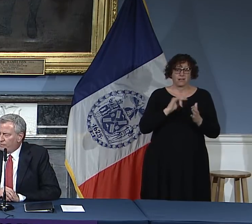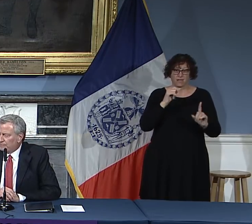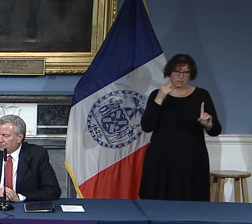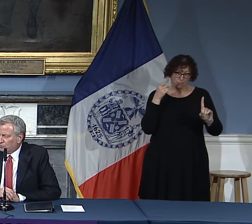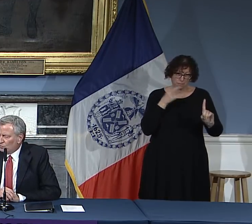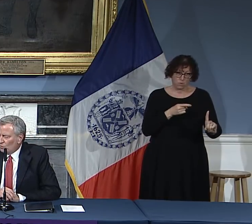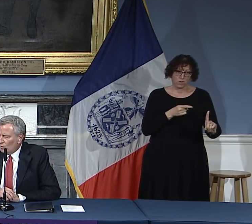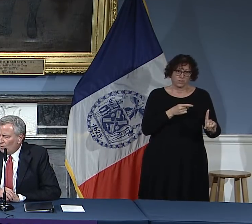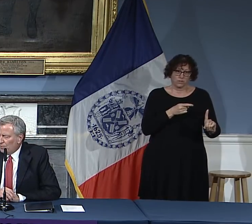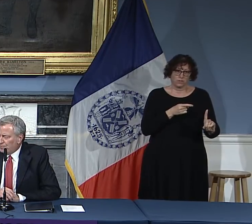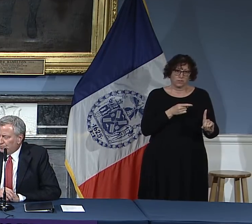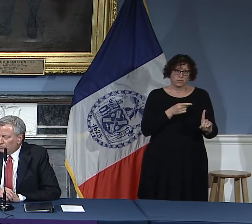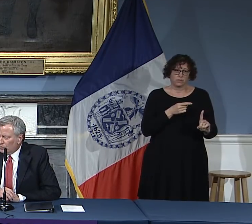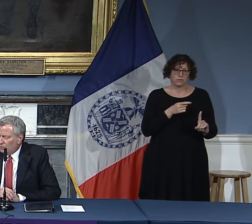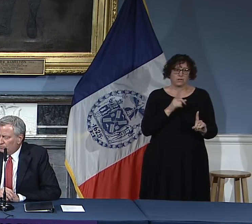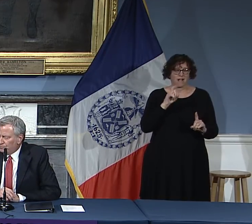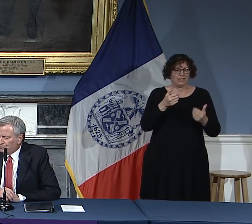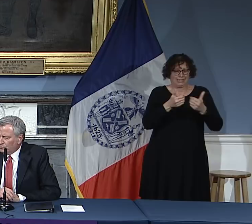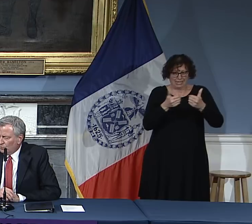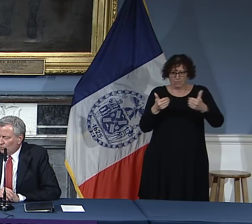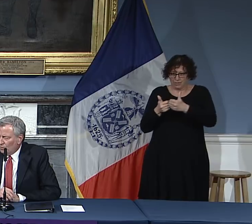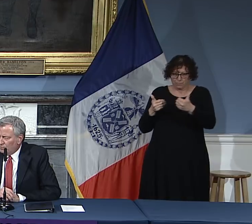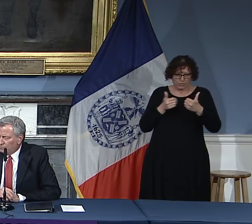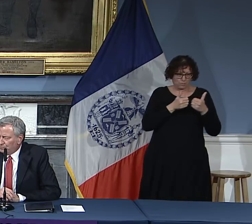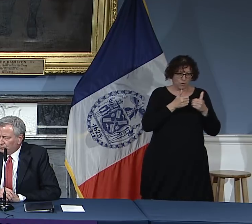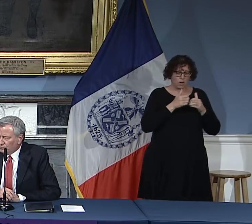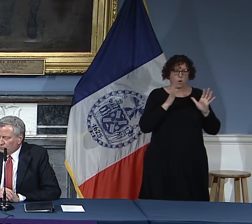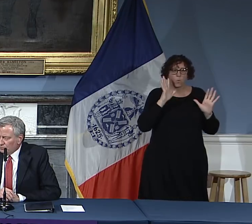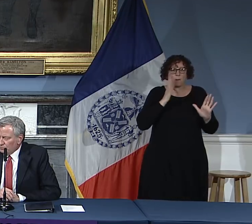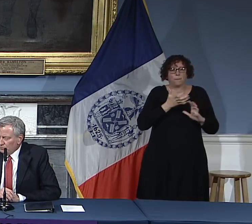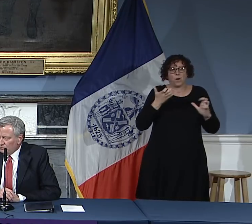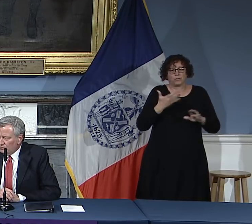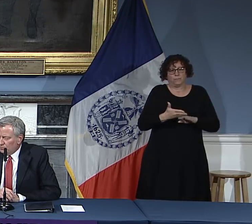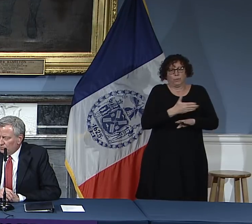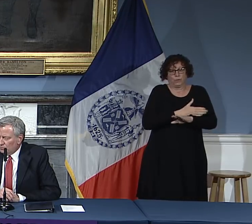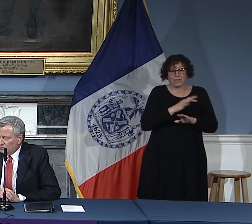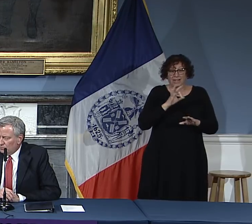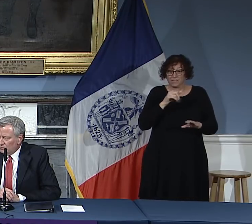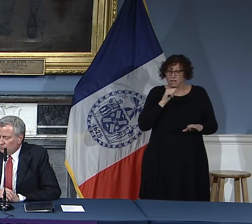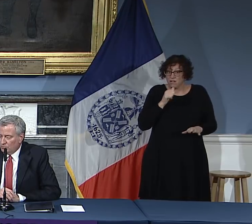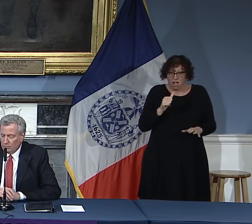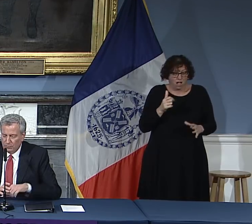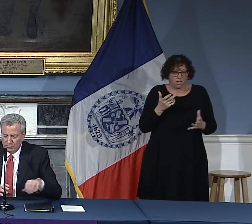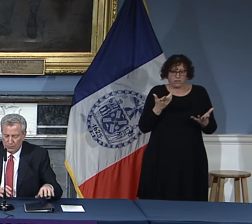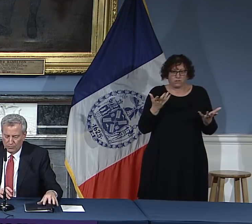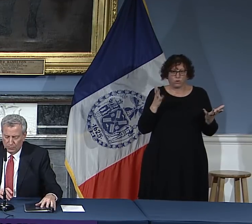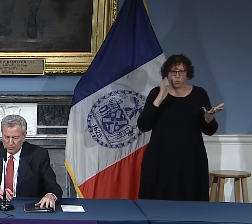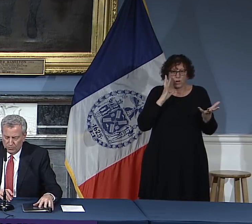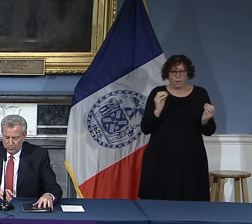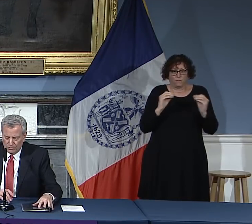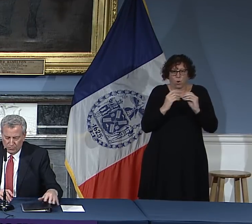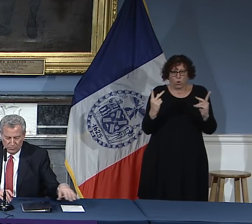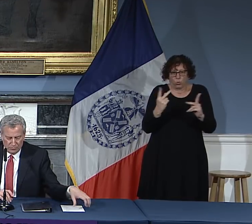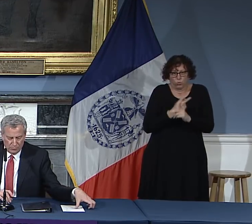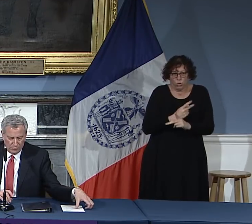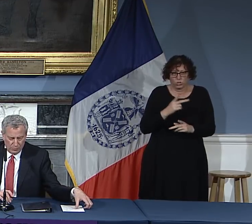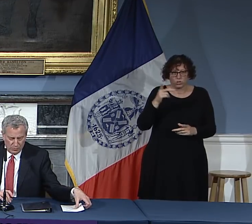SOCIALLY DISTANCE OURSELVES FOR THE FORESEEABLE FUTURE, WE MAY FIND OURSELVES IN A PLACE THAT